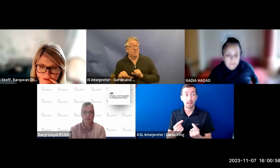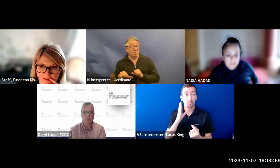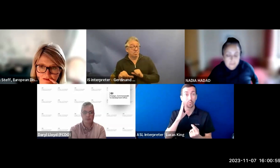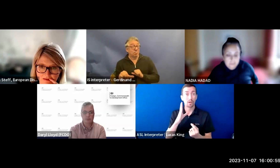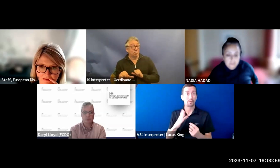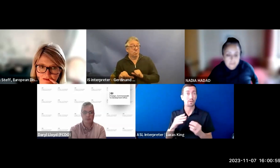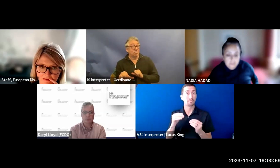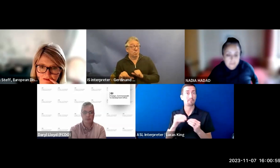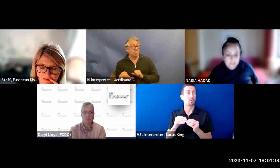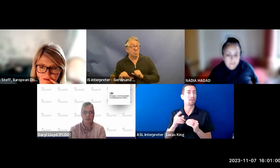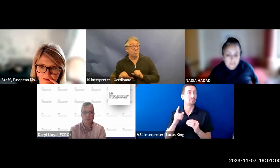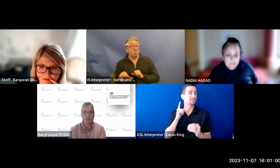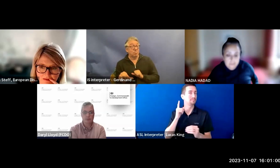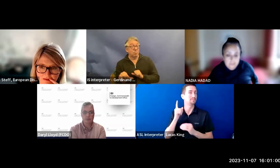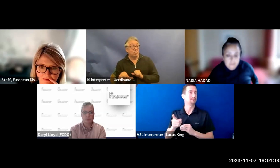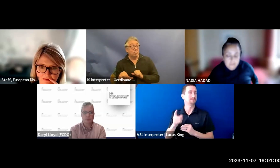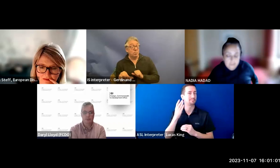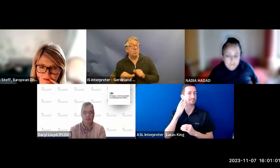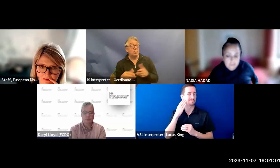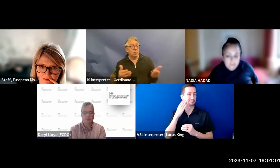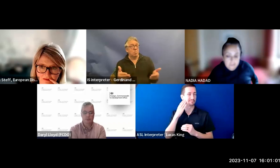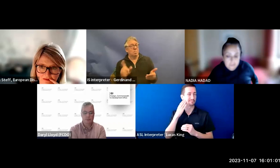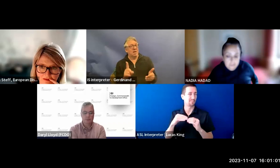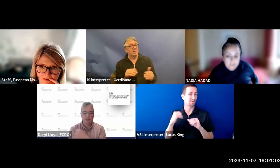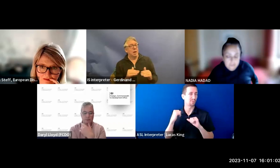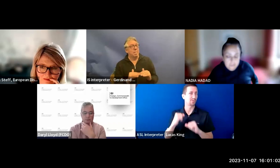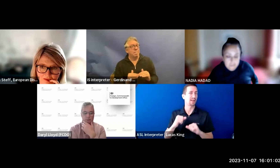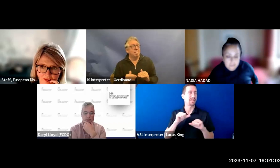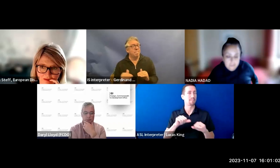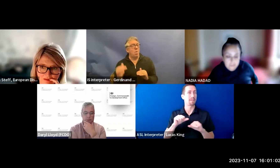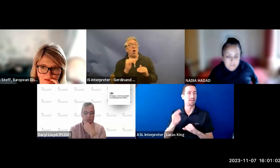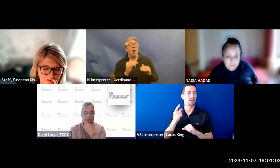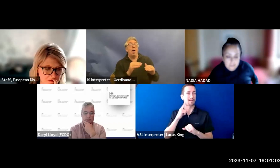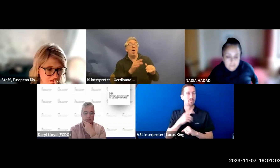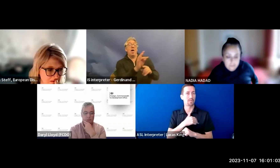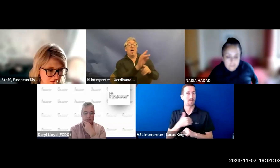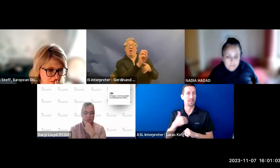in strengthening the capacities of the members of FAMOD as well.